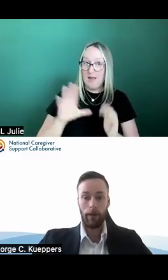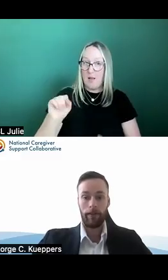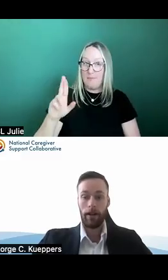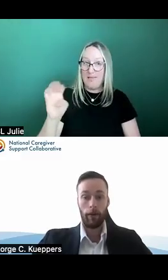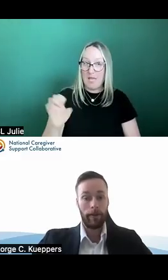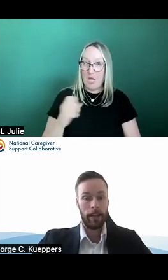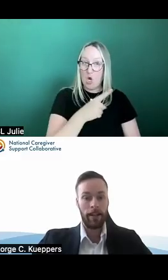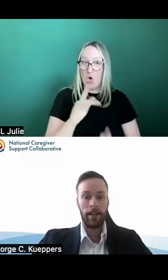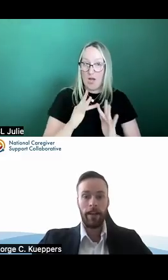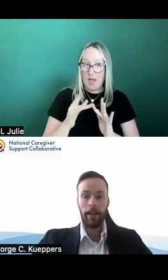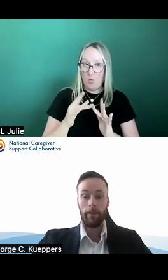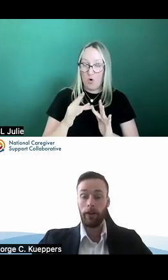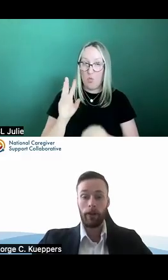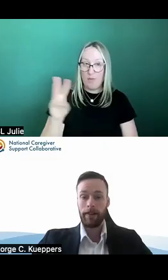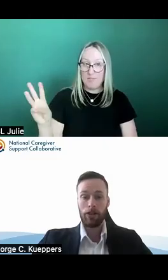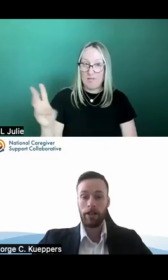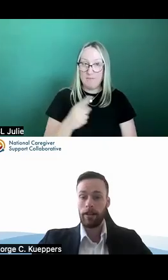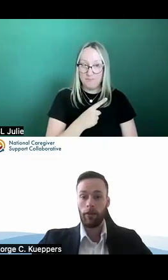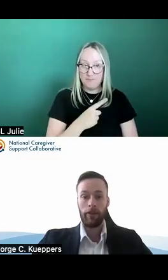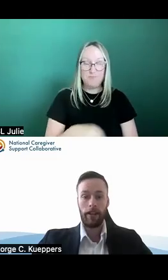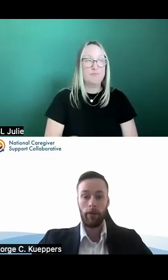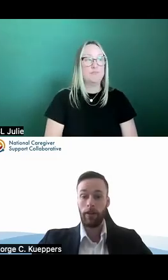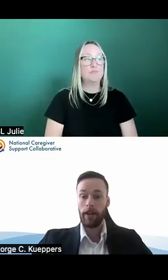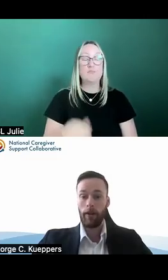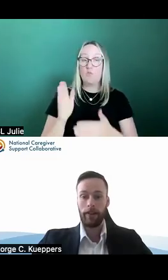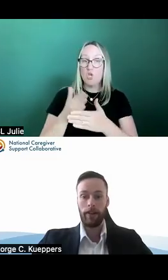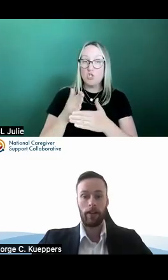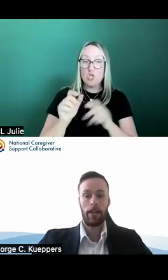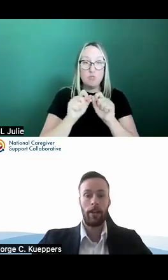Network via our website and also consider sharing the website with your networks and encouraging